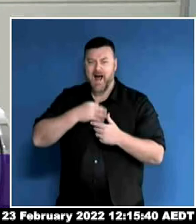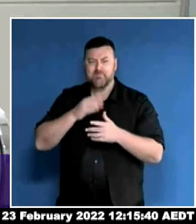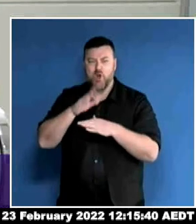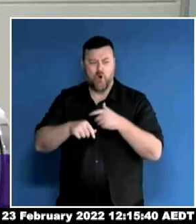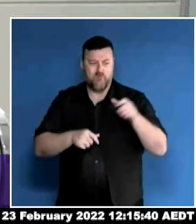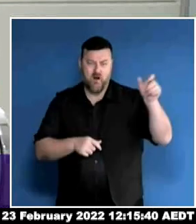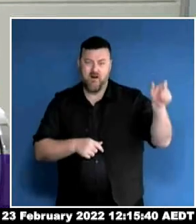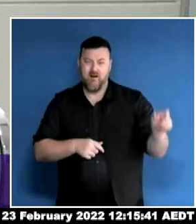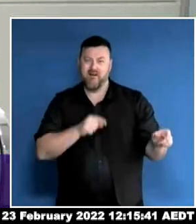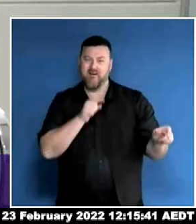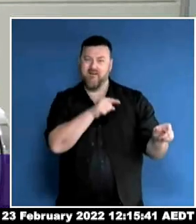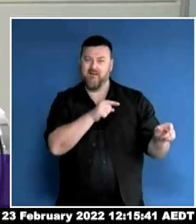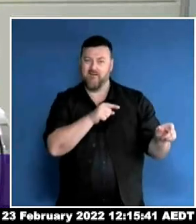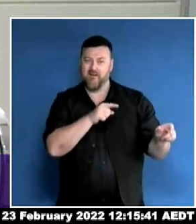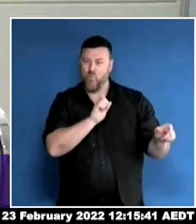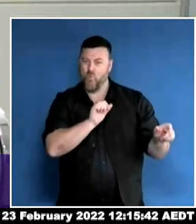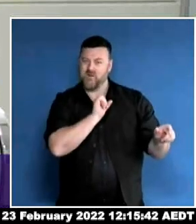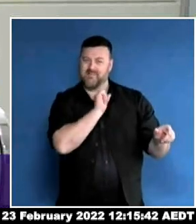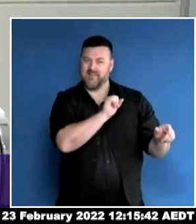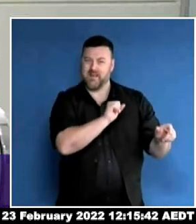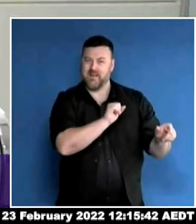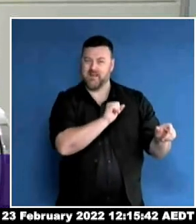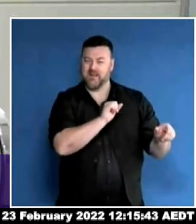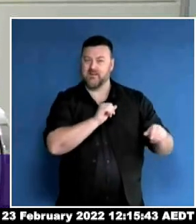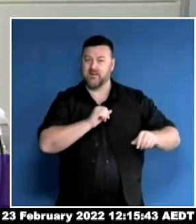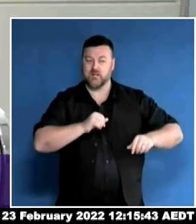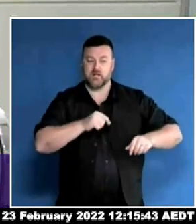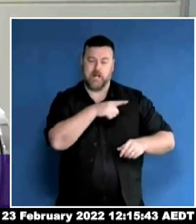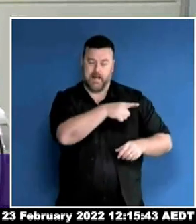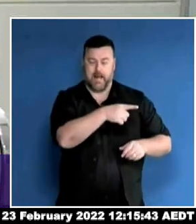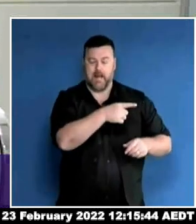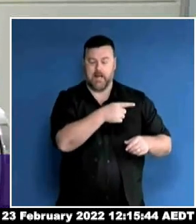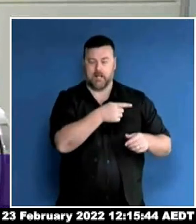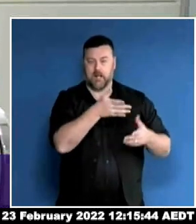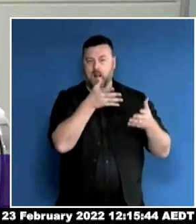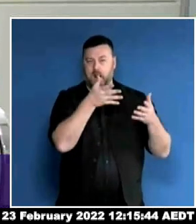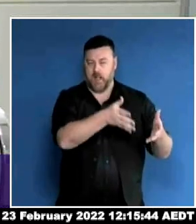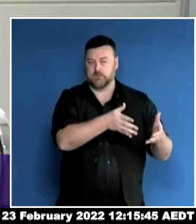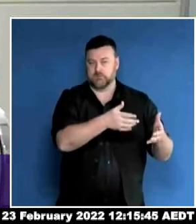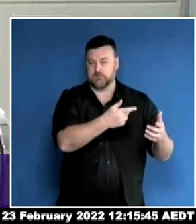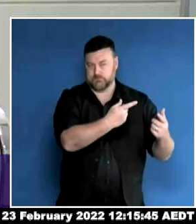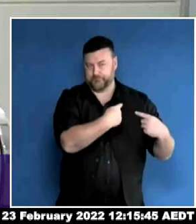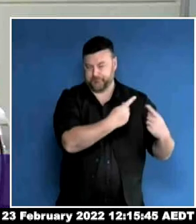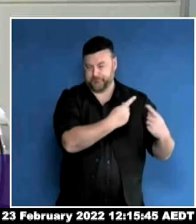He had nominated me because we had done the program together. I had built the trust with him as his youth worker.